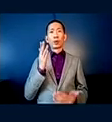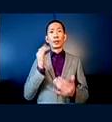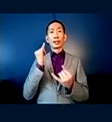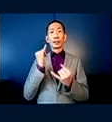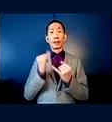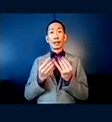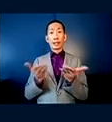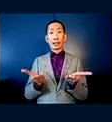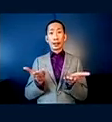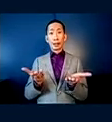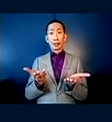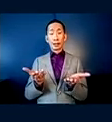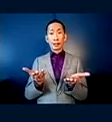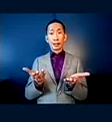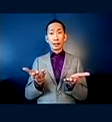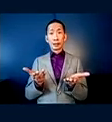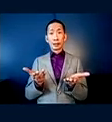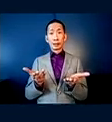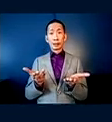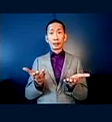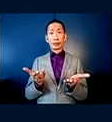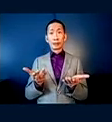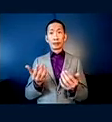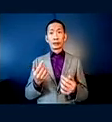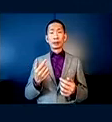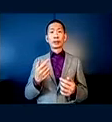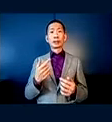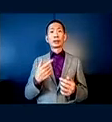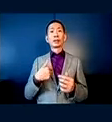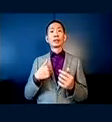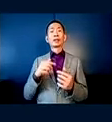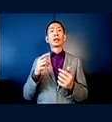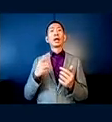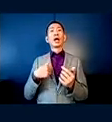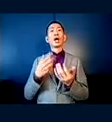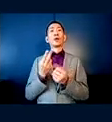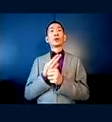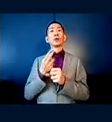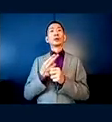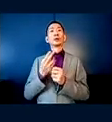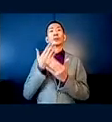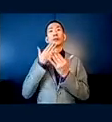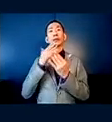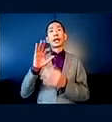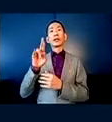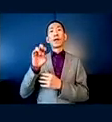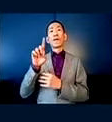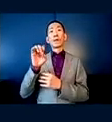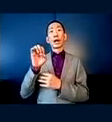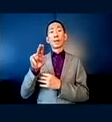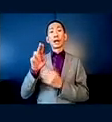SO I'M GOING TO END HERE. I WANT TO THANK THE FREEDMAN